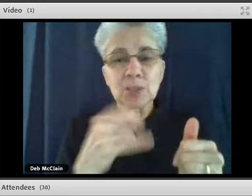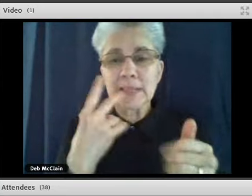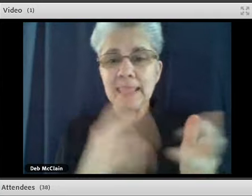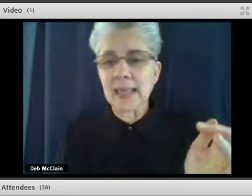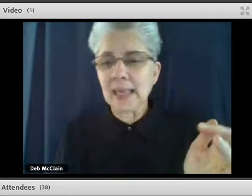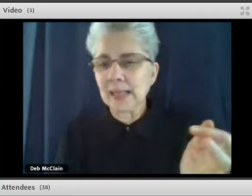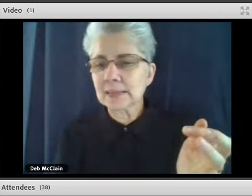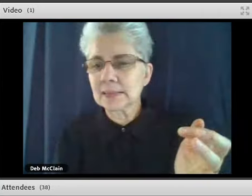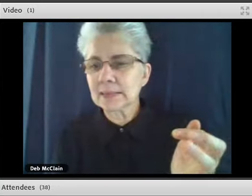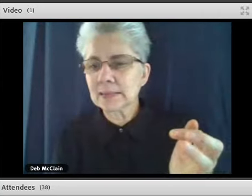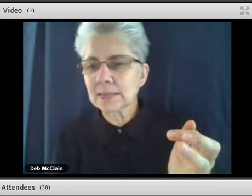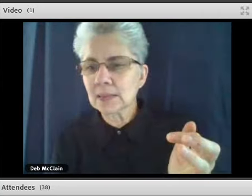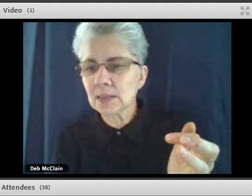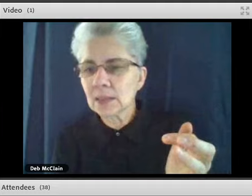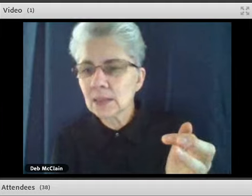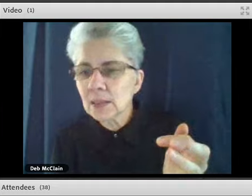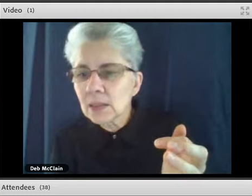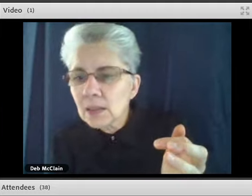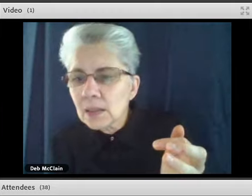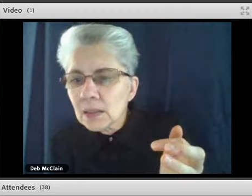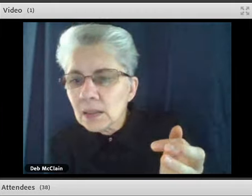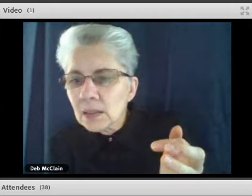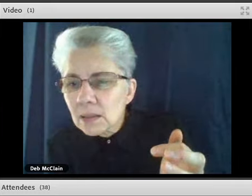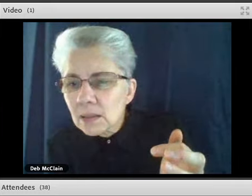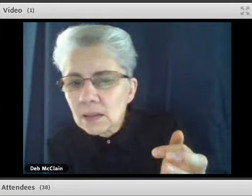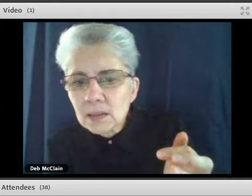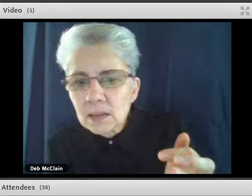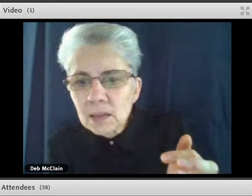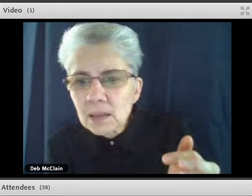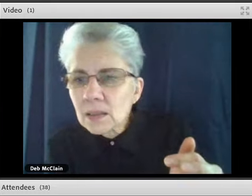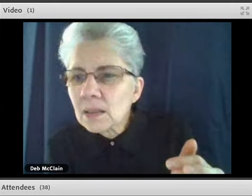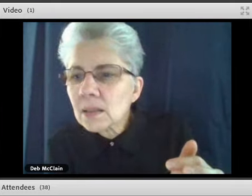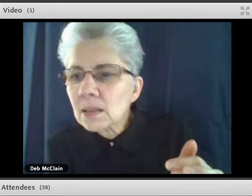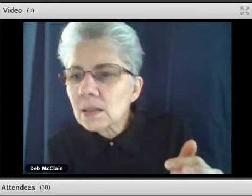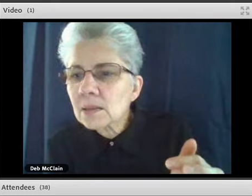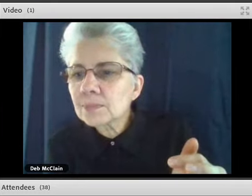with "this person is... "has a disability."